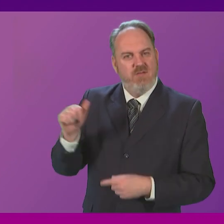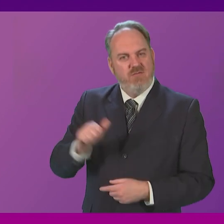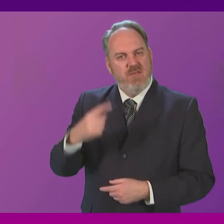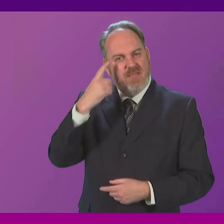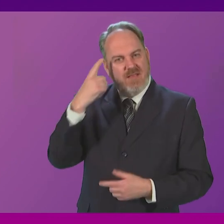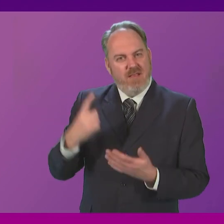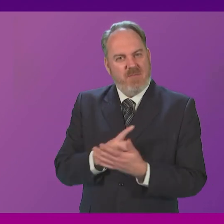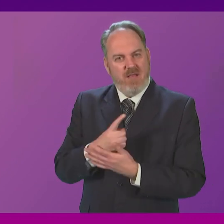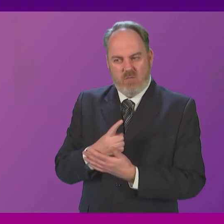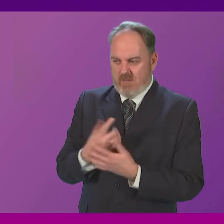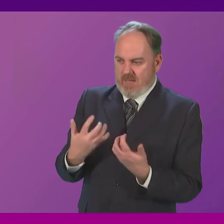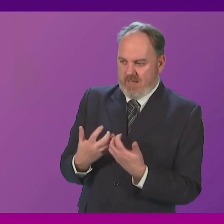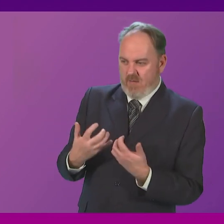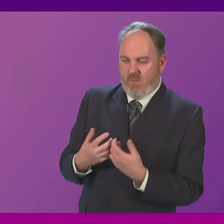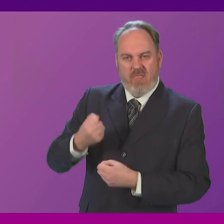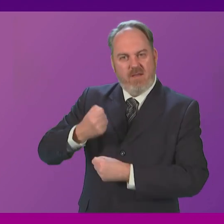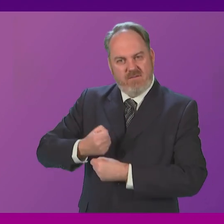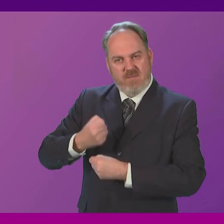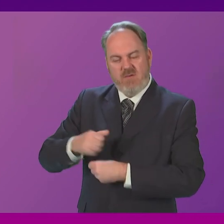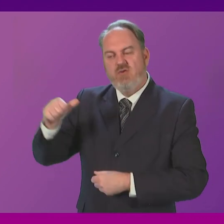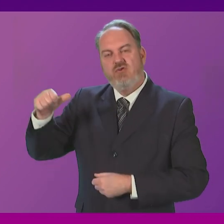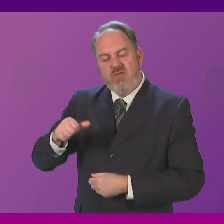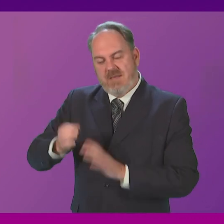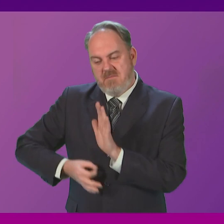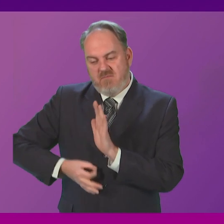the power of Government to change people’s lives for the better.